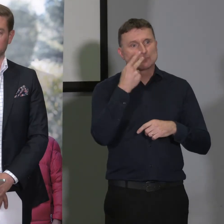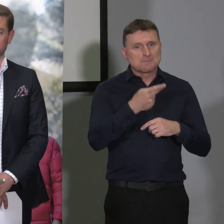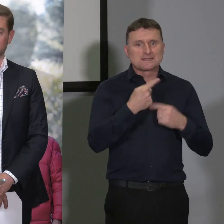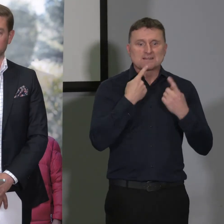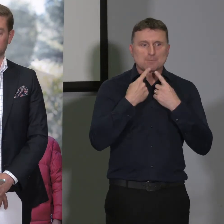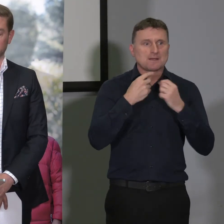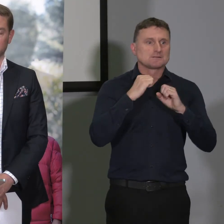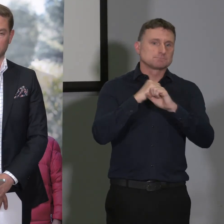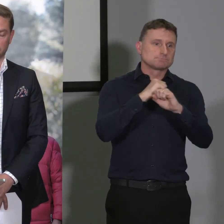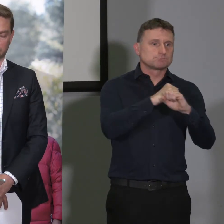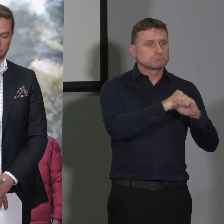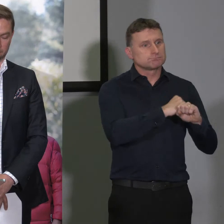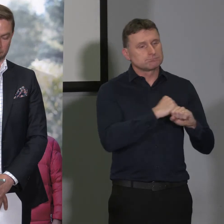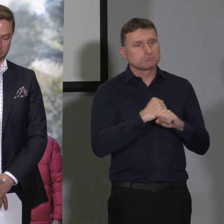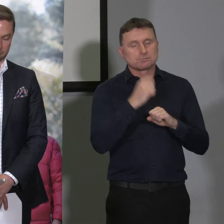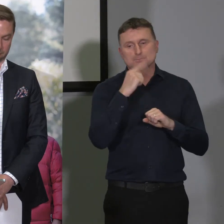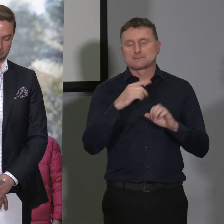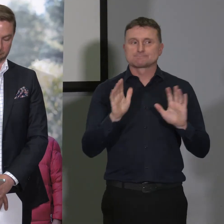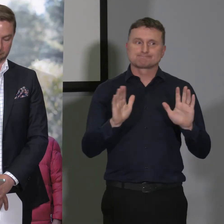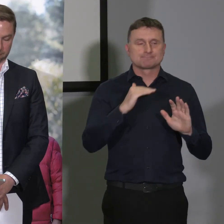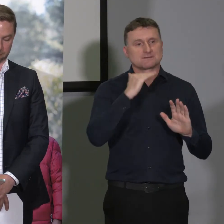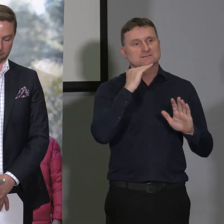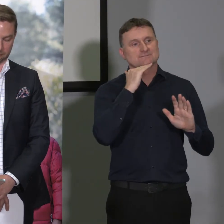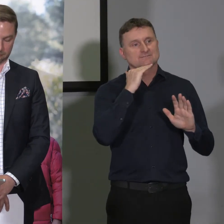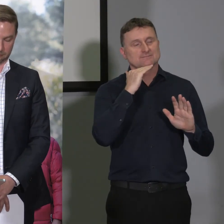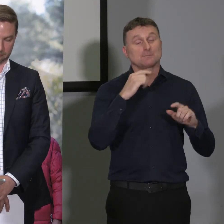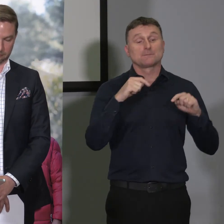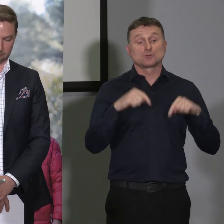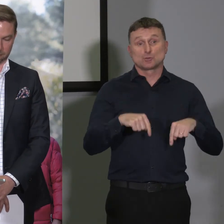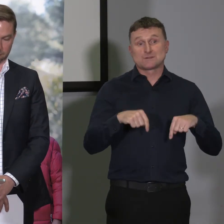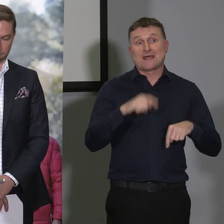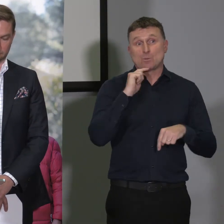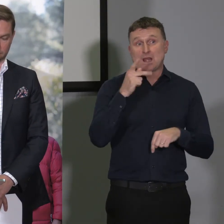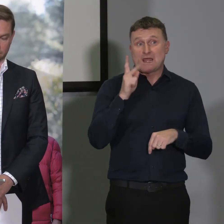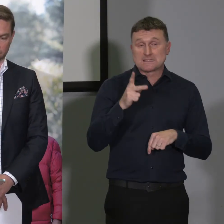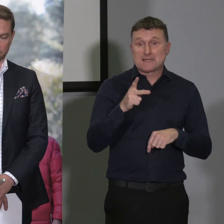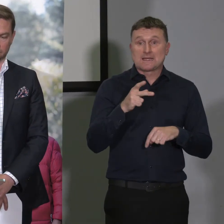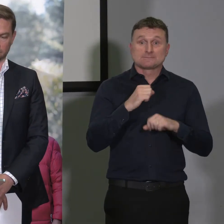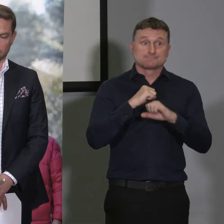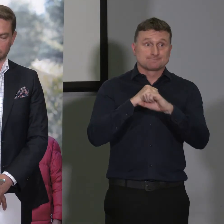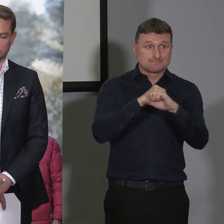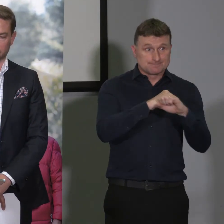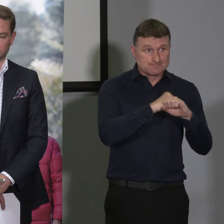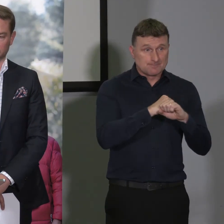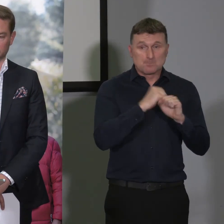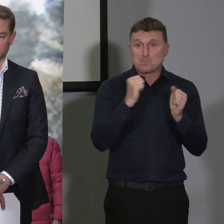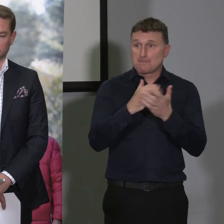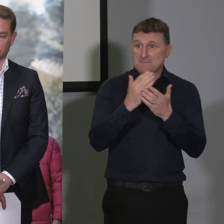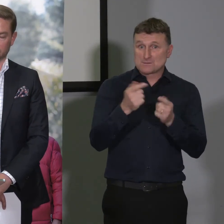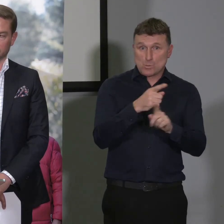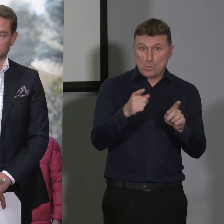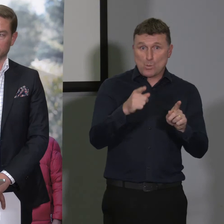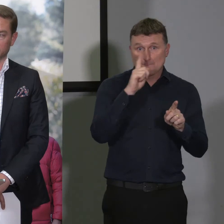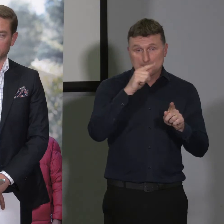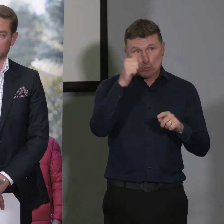mass health campaign. The